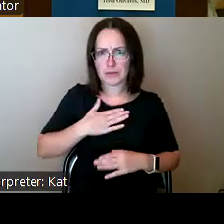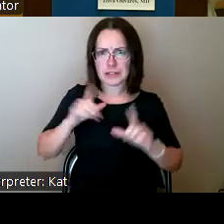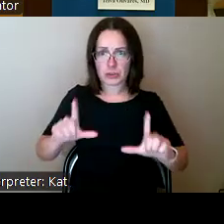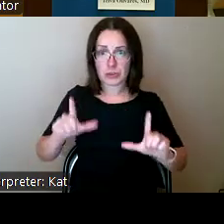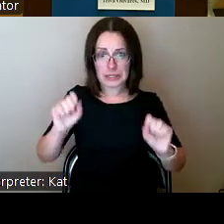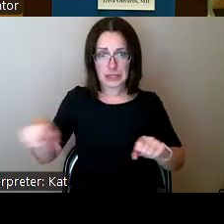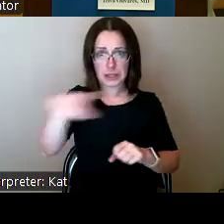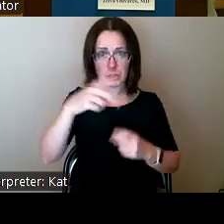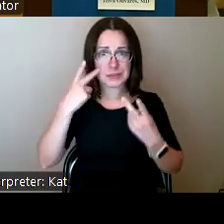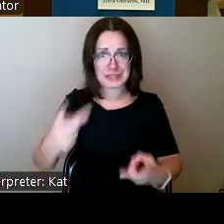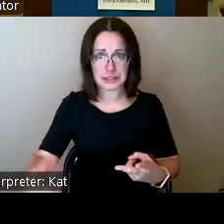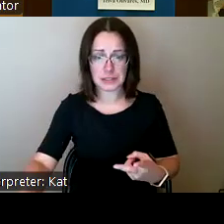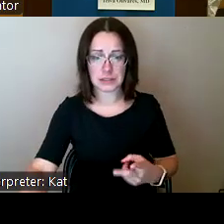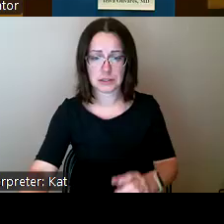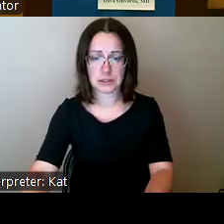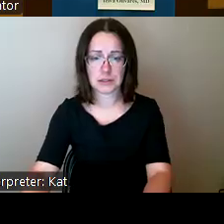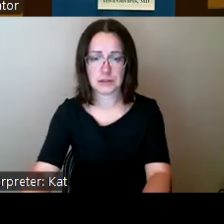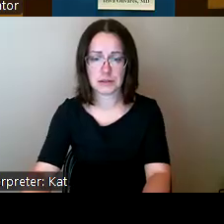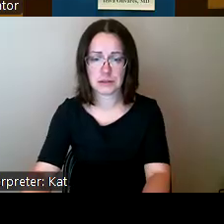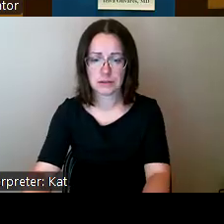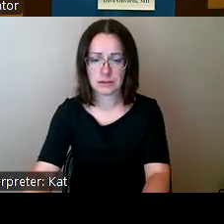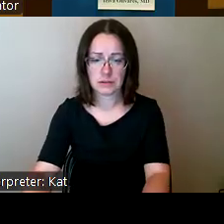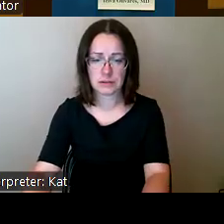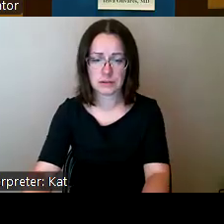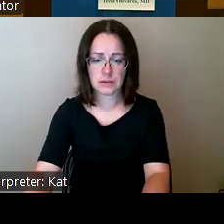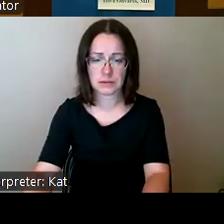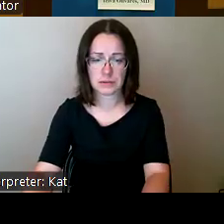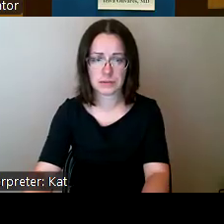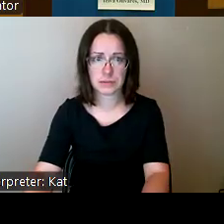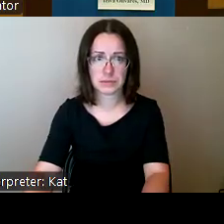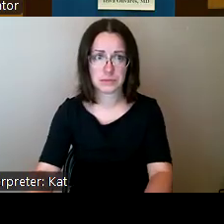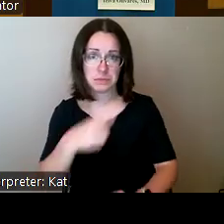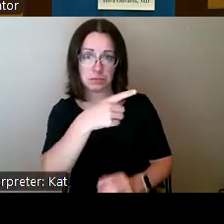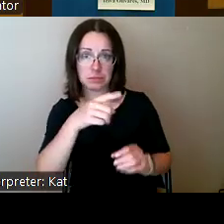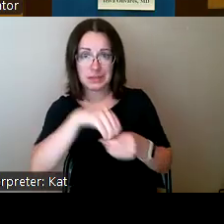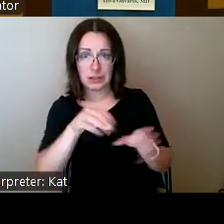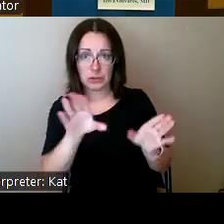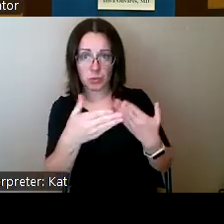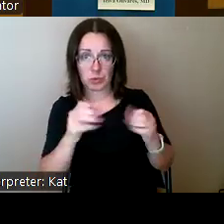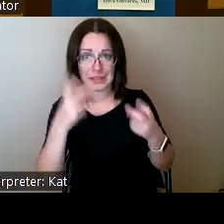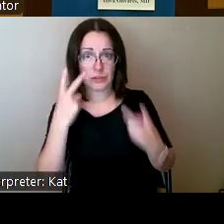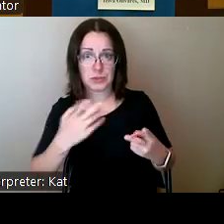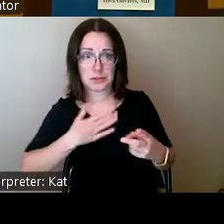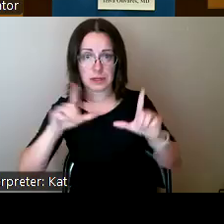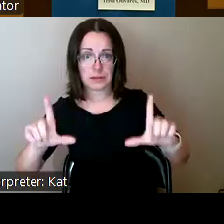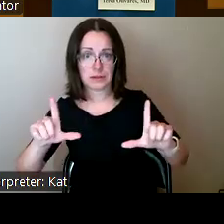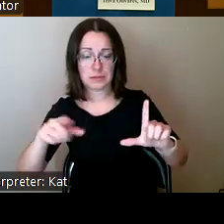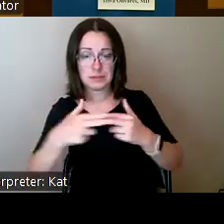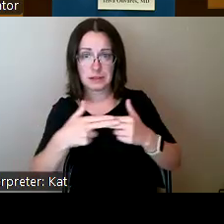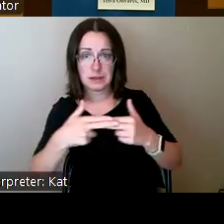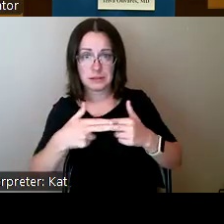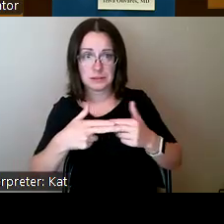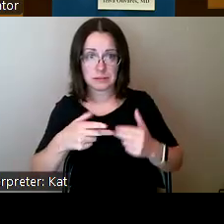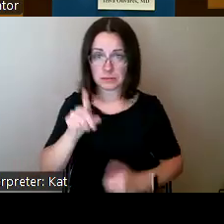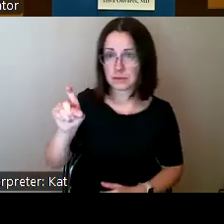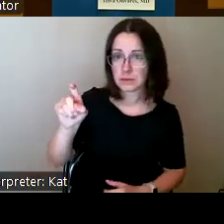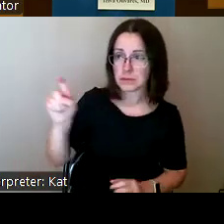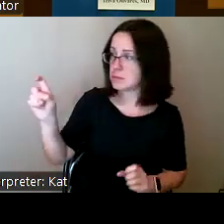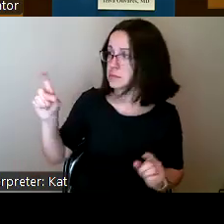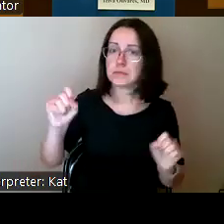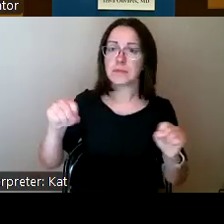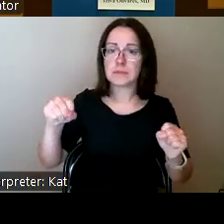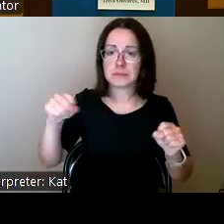my screen shot visible behind my friends there as well? Not is that your screen? Yeah. Yeah,